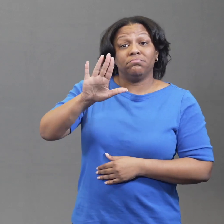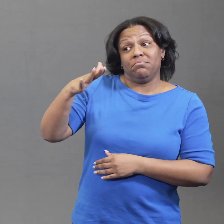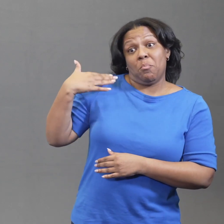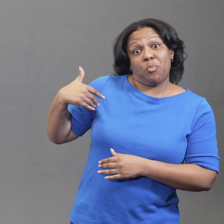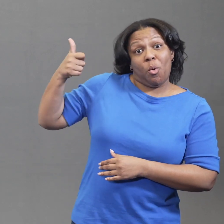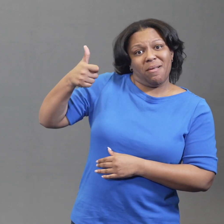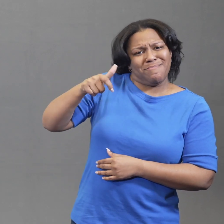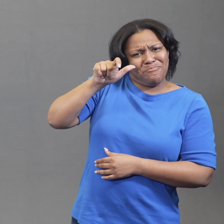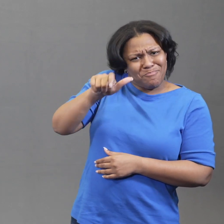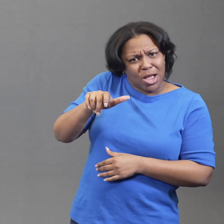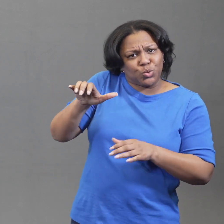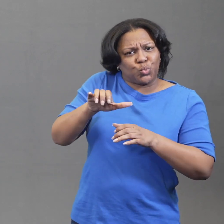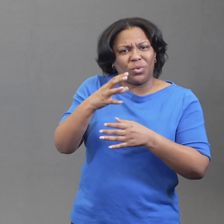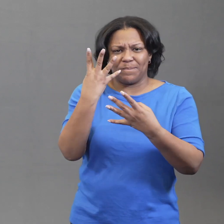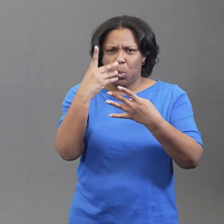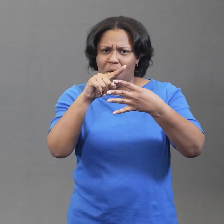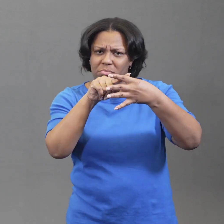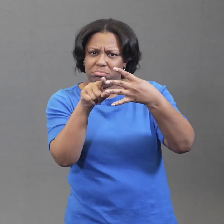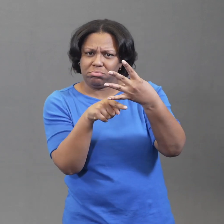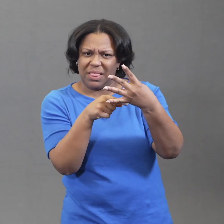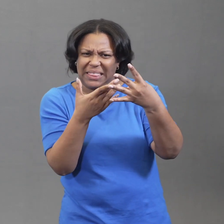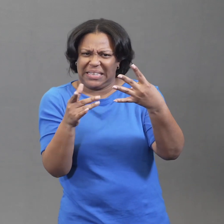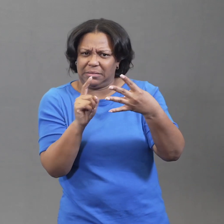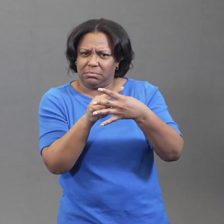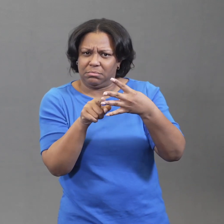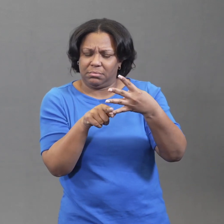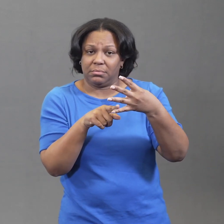Employers must do four things: